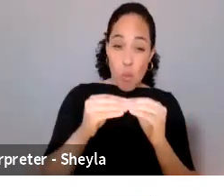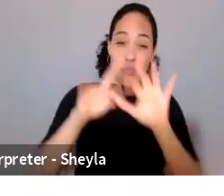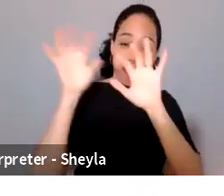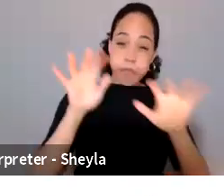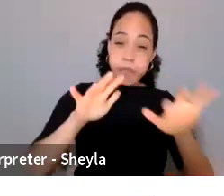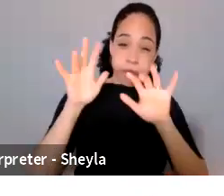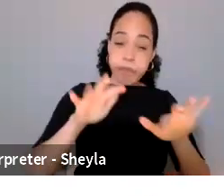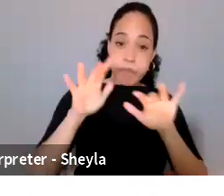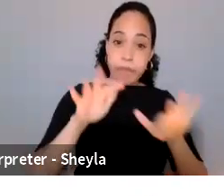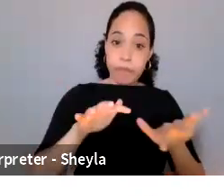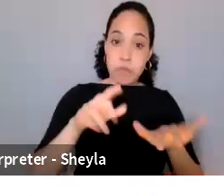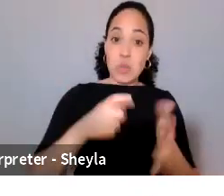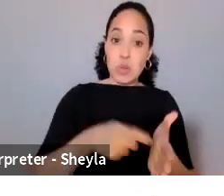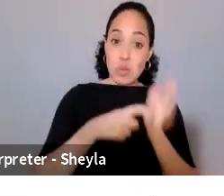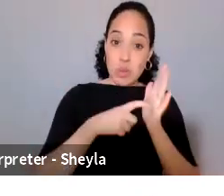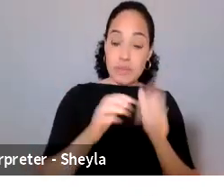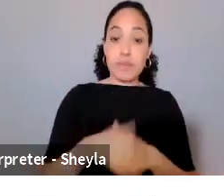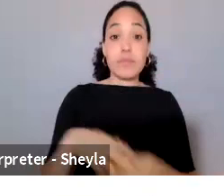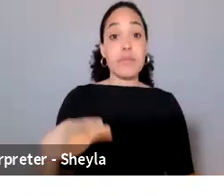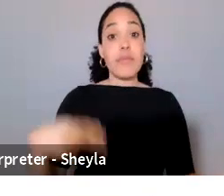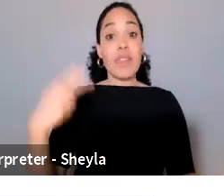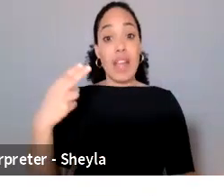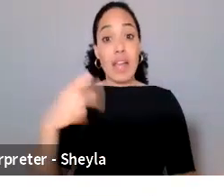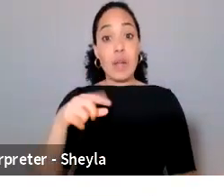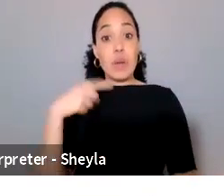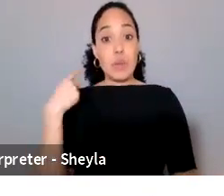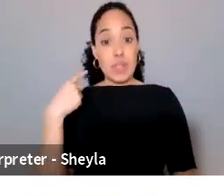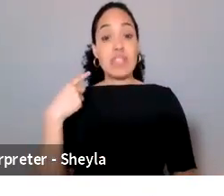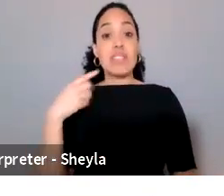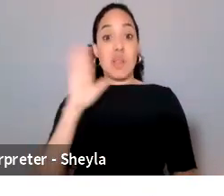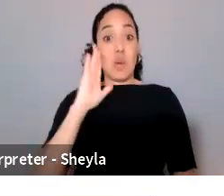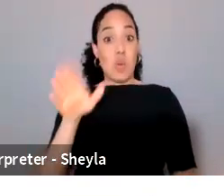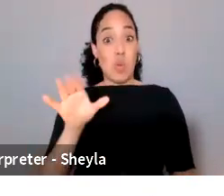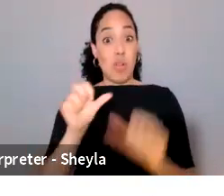that these heightened heightened risks of flood will remain until vegetation is restored and the